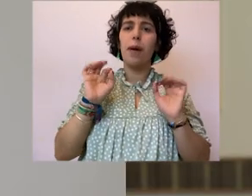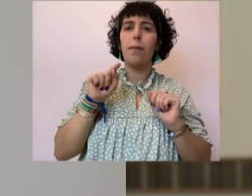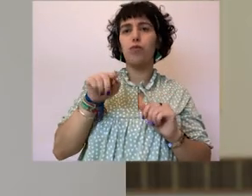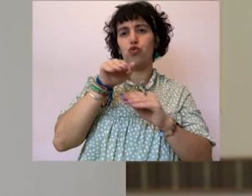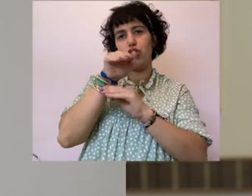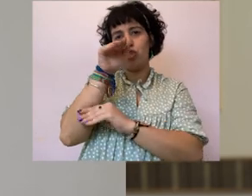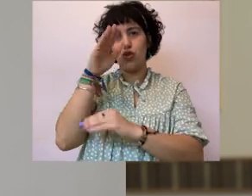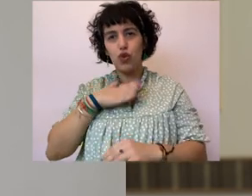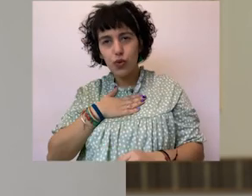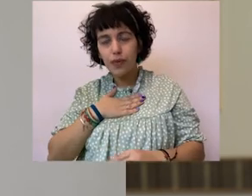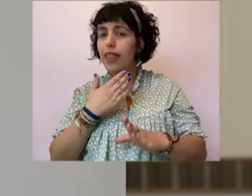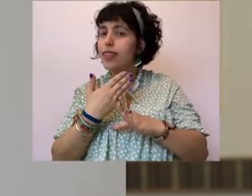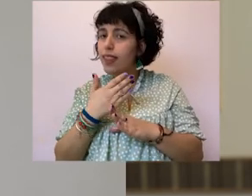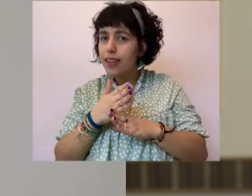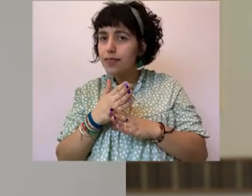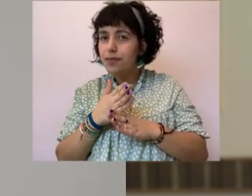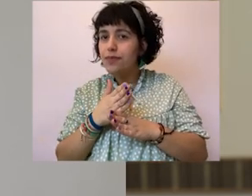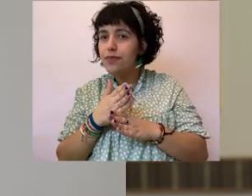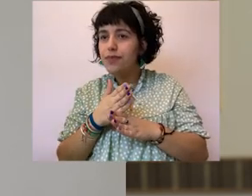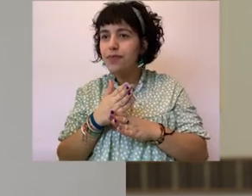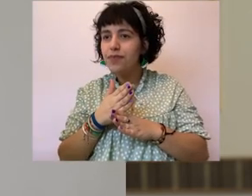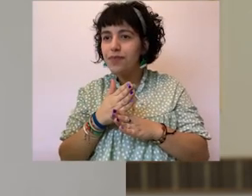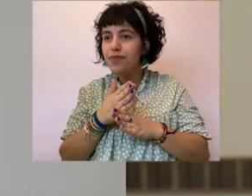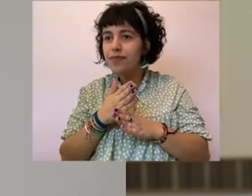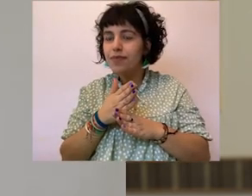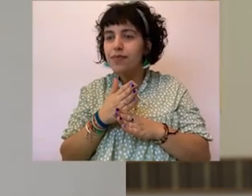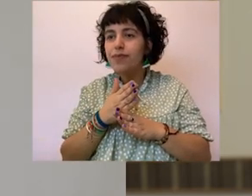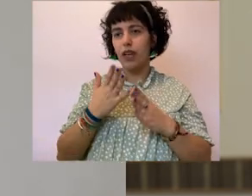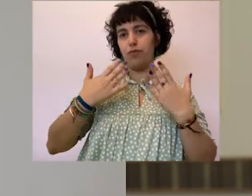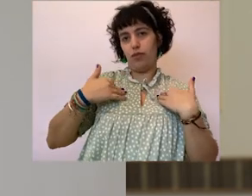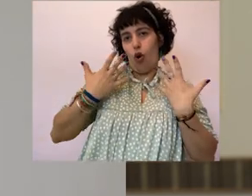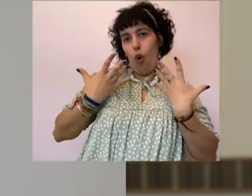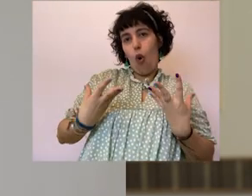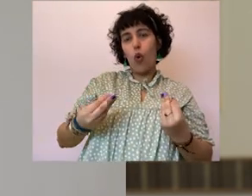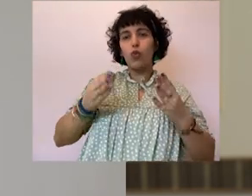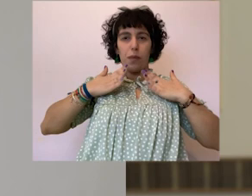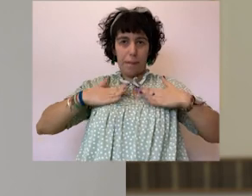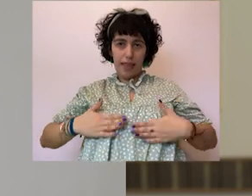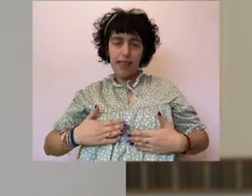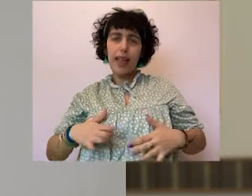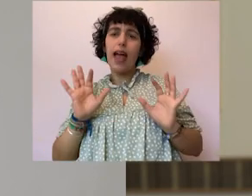Because in the body I am in, somebody always has a word to say